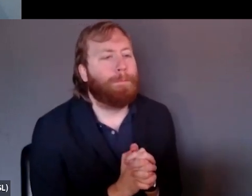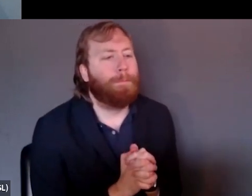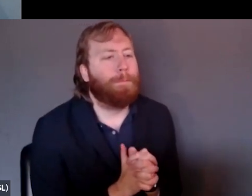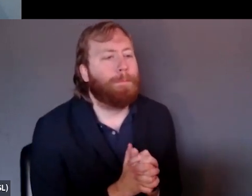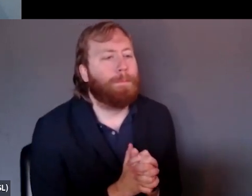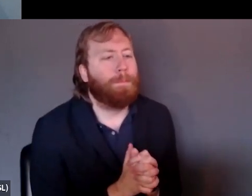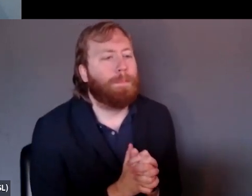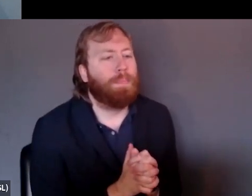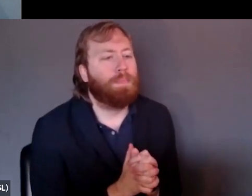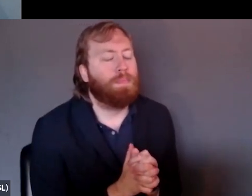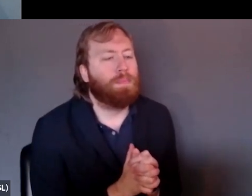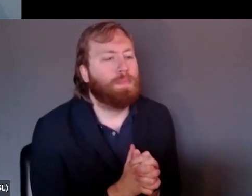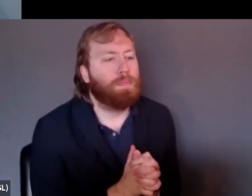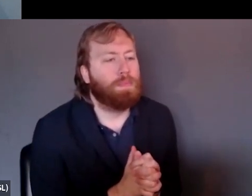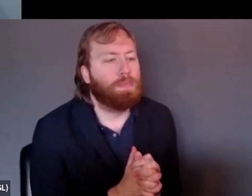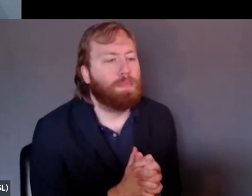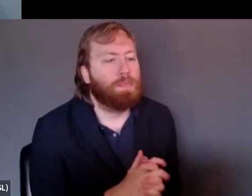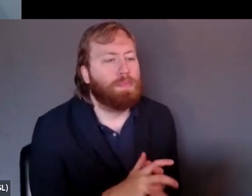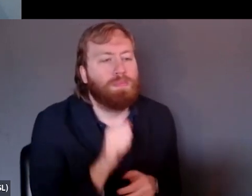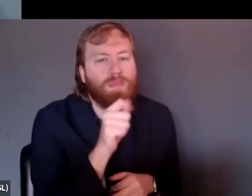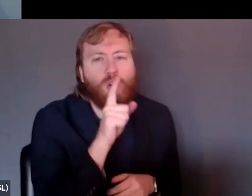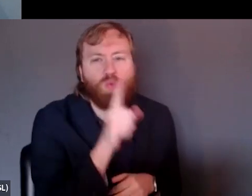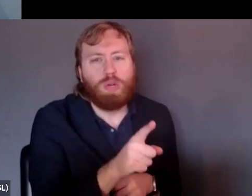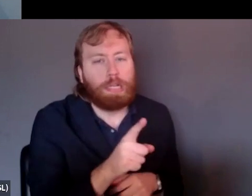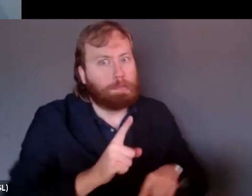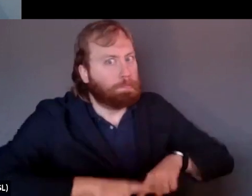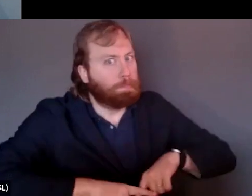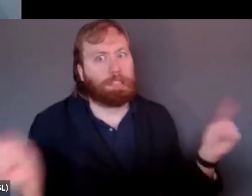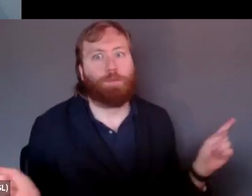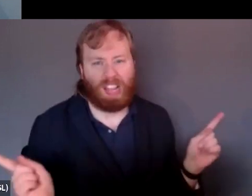There's not really a whole lot of difference, I wouldn't say,